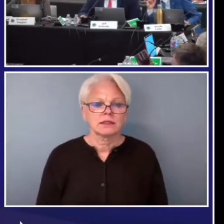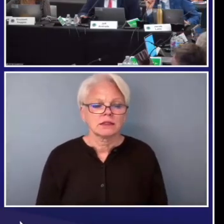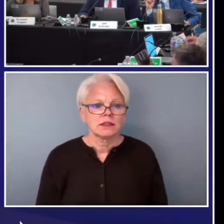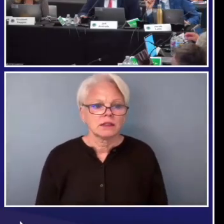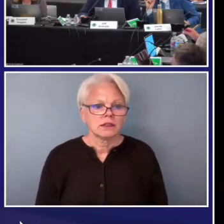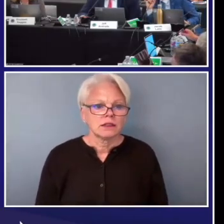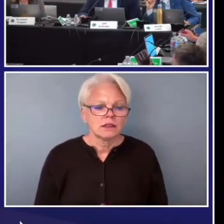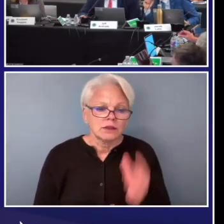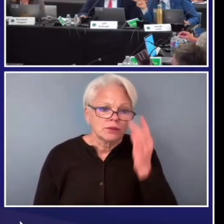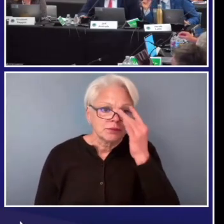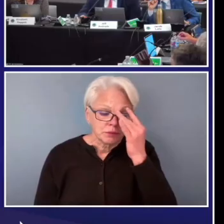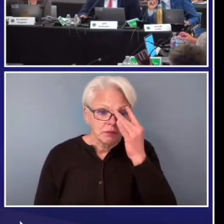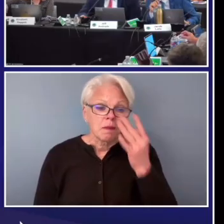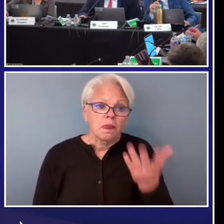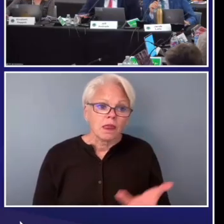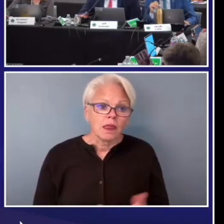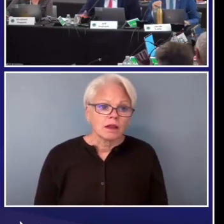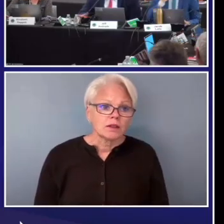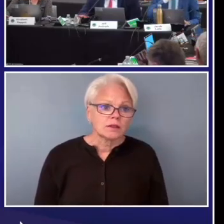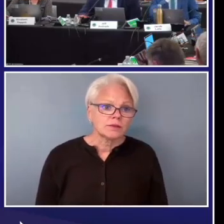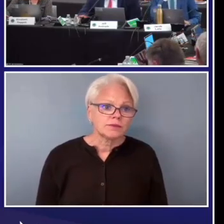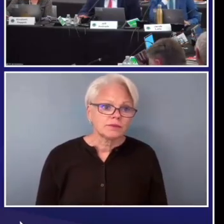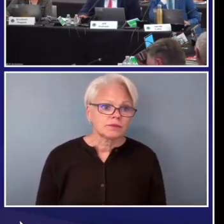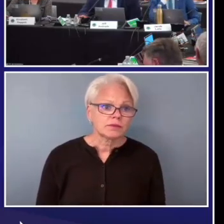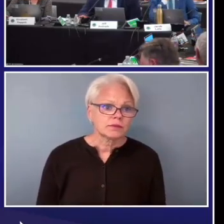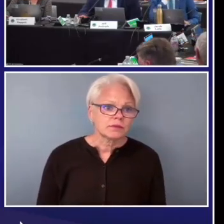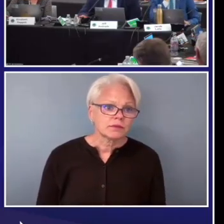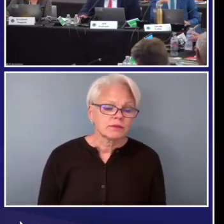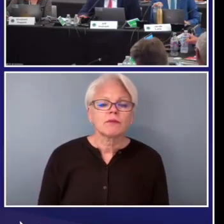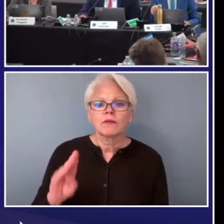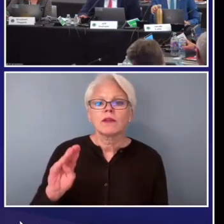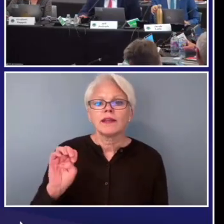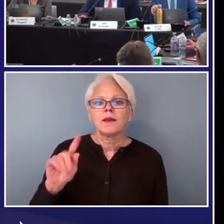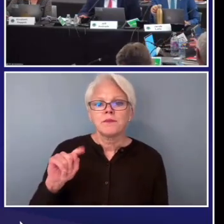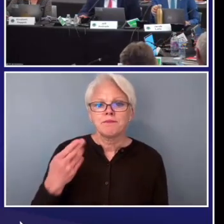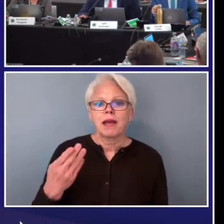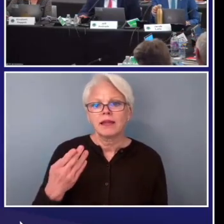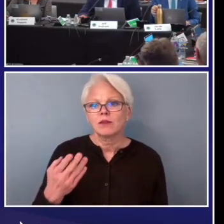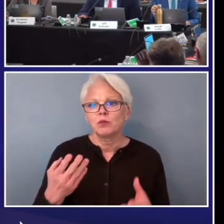Yeah, actually, um, but that's a good point. Beth's going to maybe explain the process a little bit to you.